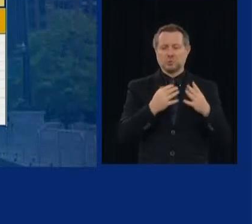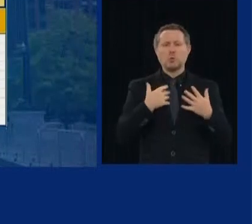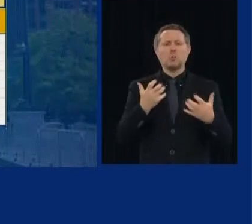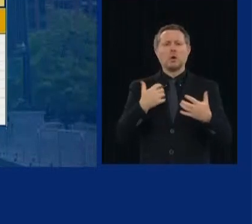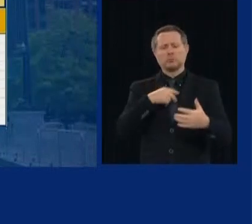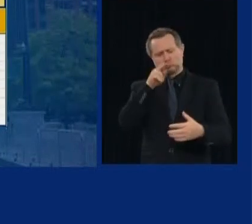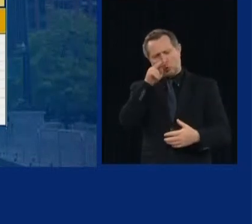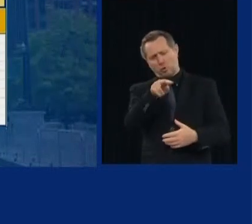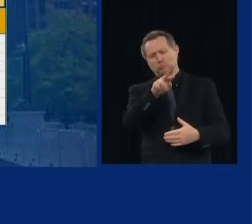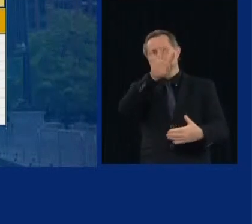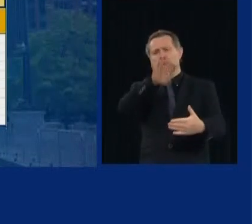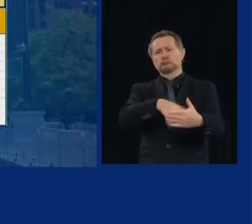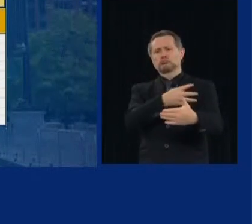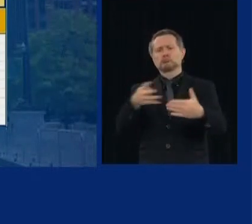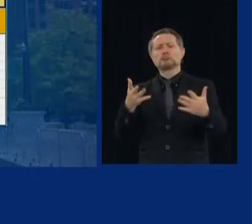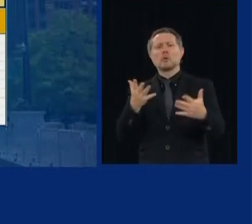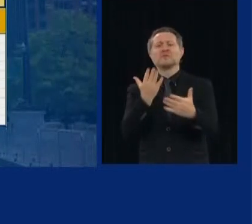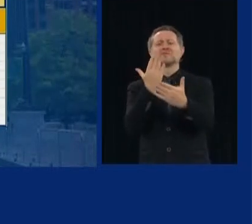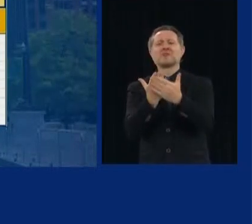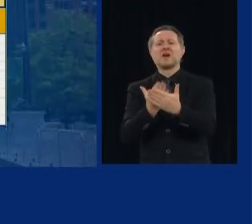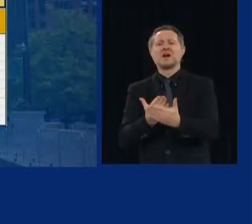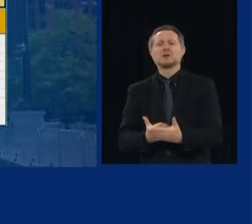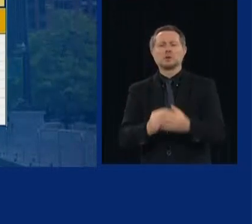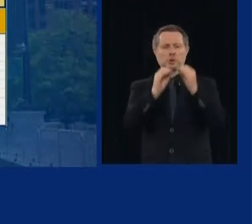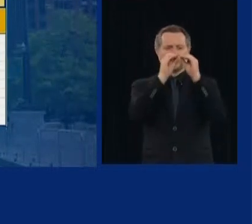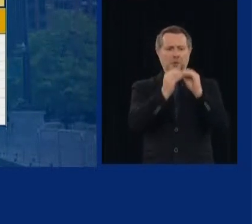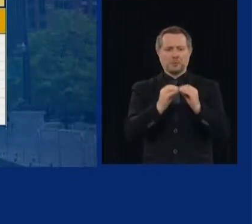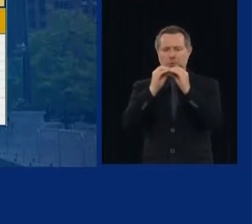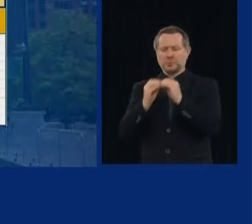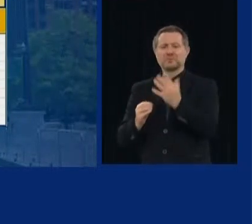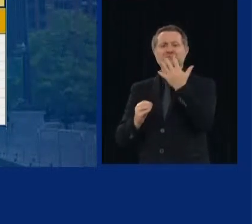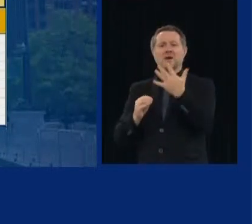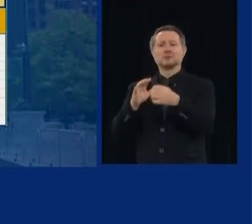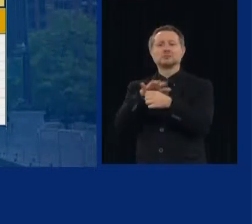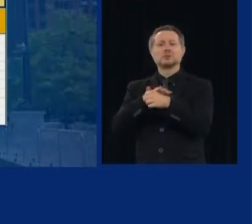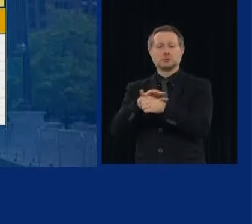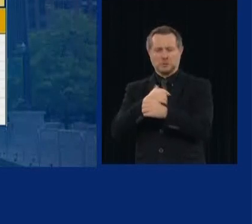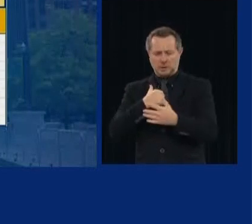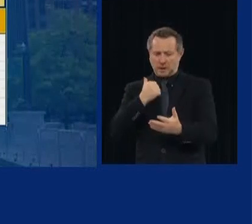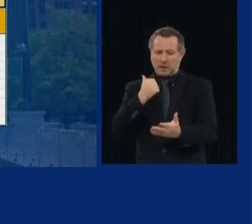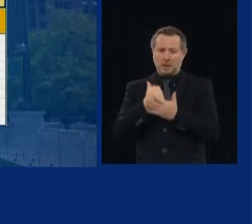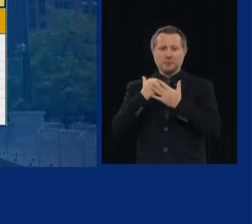WE SAID THE FIVE UPSTATE REGIONS ARE REOPENING.